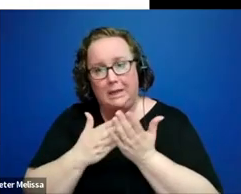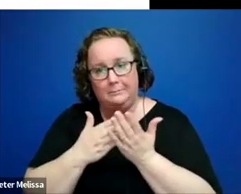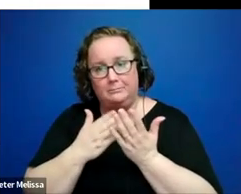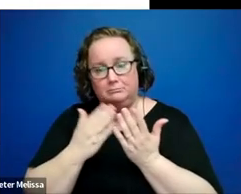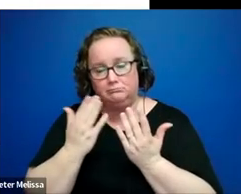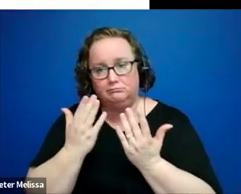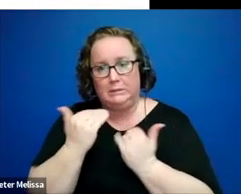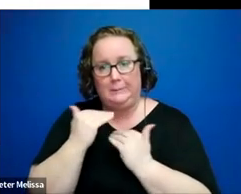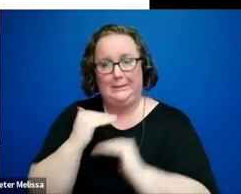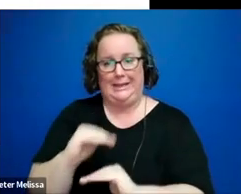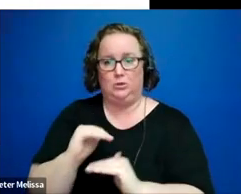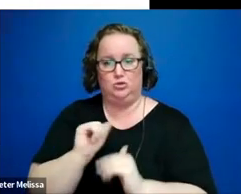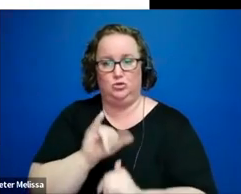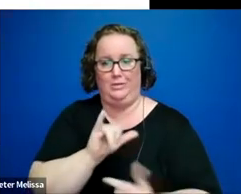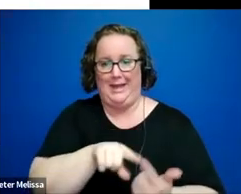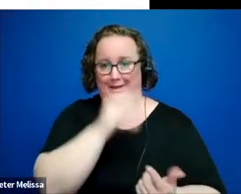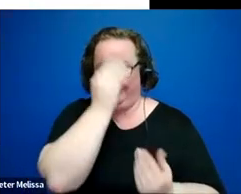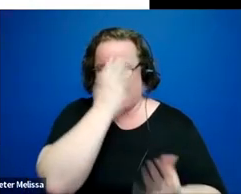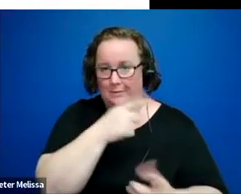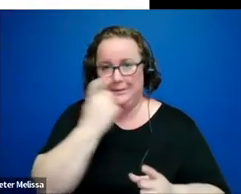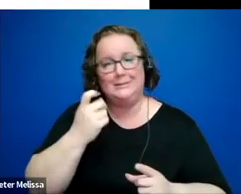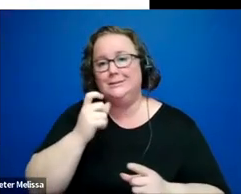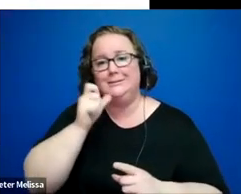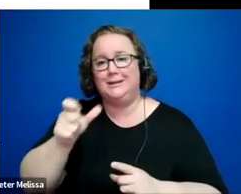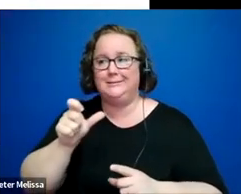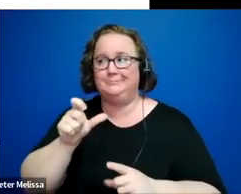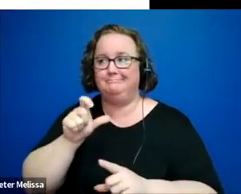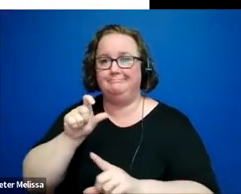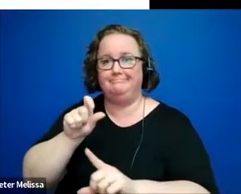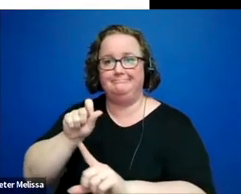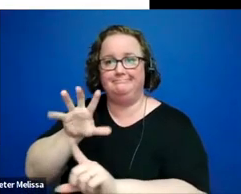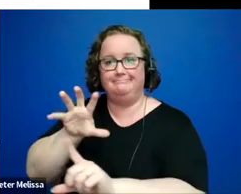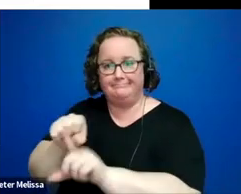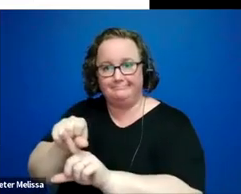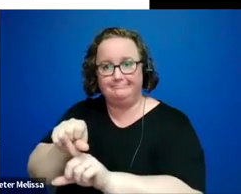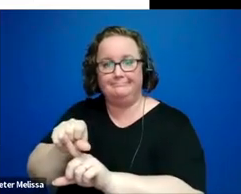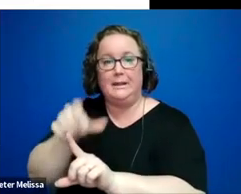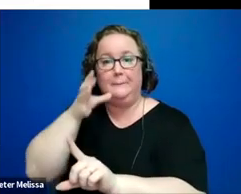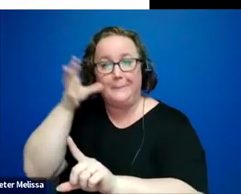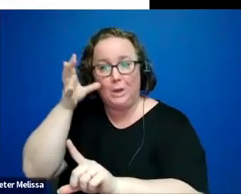does not capture parents who are not co-residing with